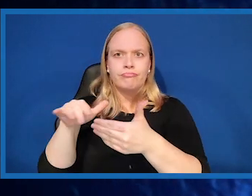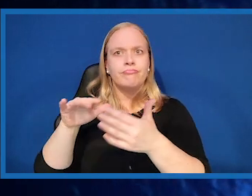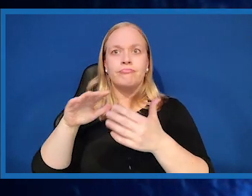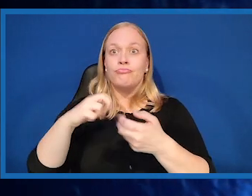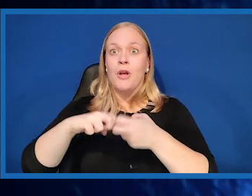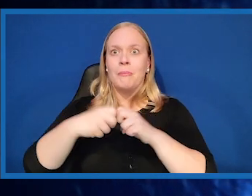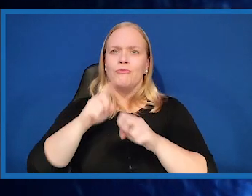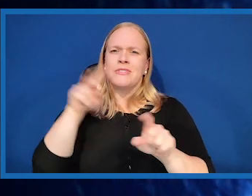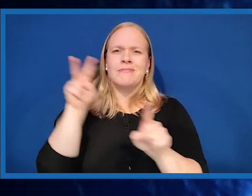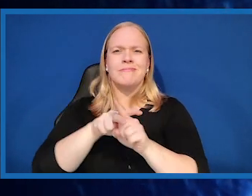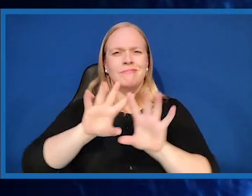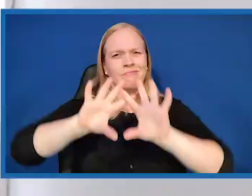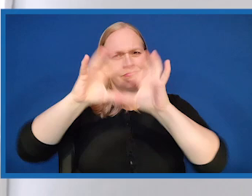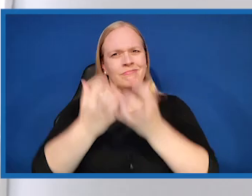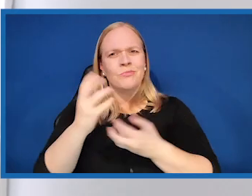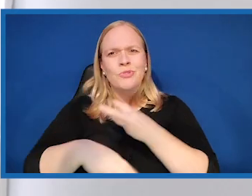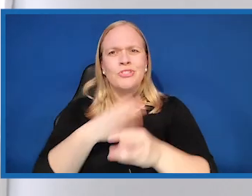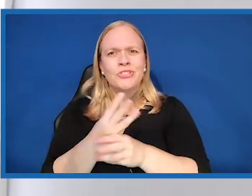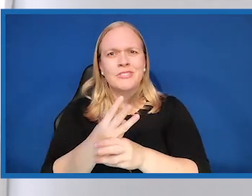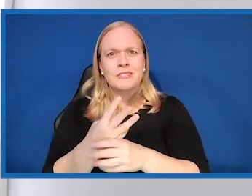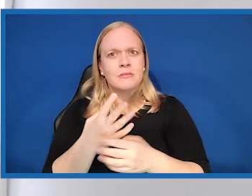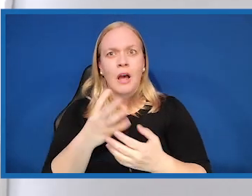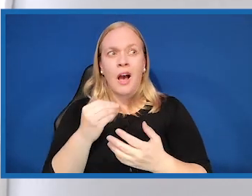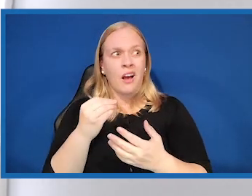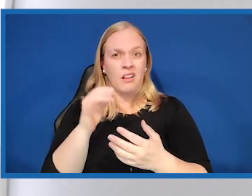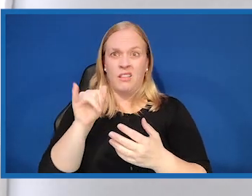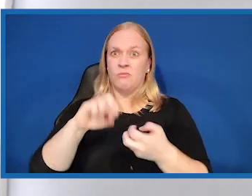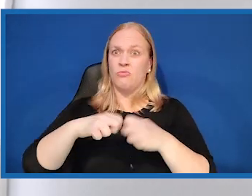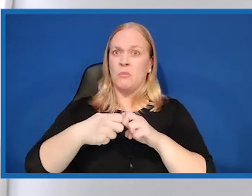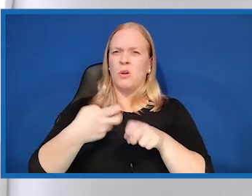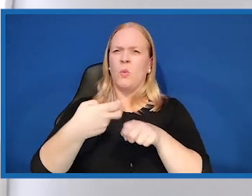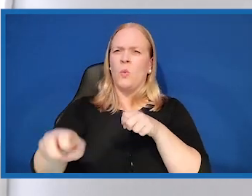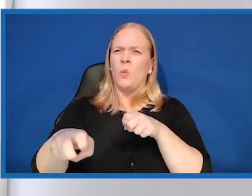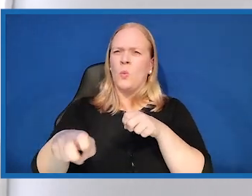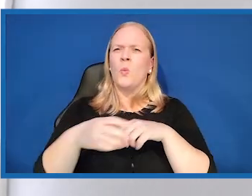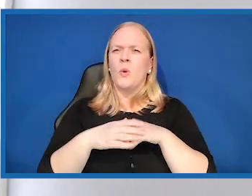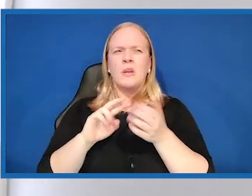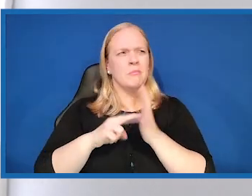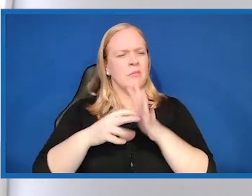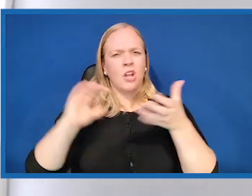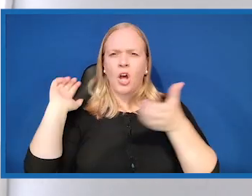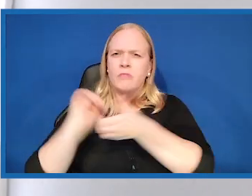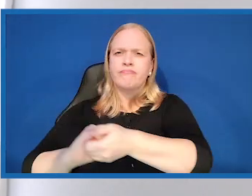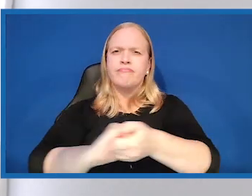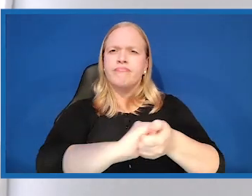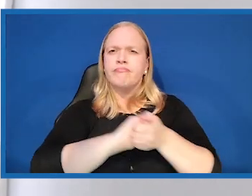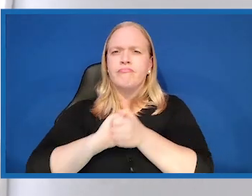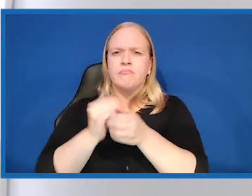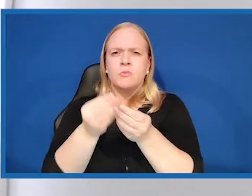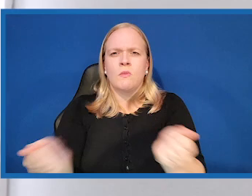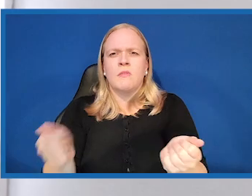SO, UH, IT REQUIRES, UH, YOU KNOW, A-A GLOBAL SOLUTION AND THAT MEANS PEOPLE, UH,